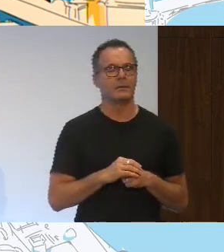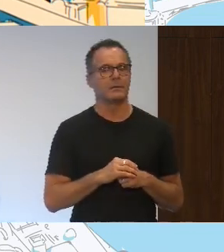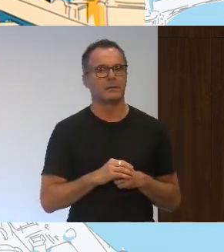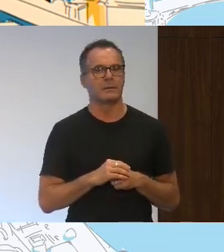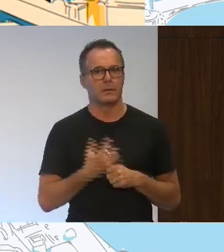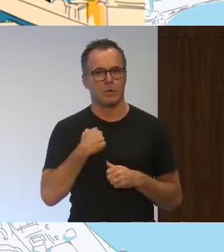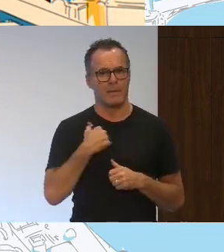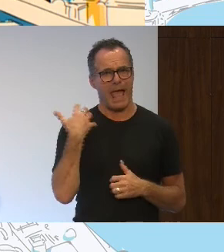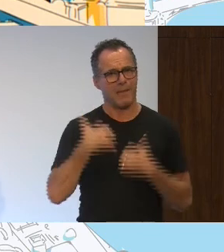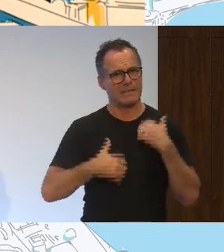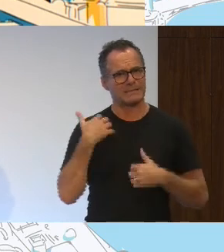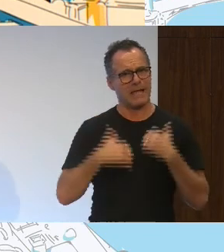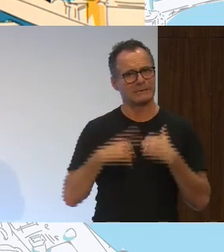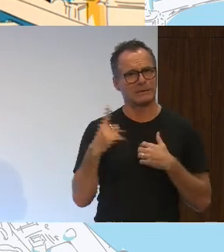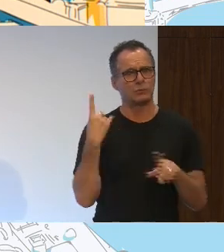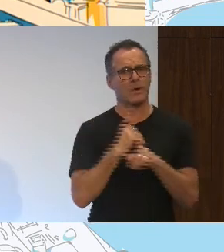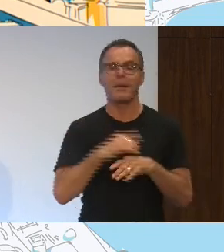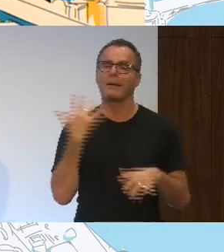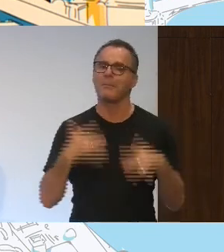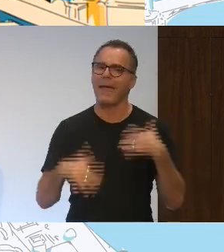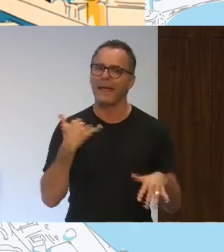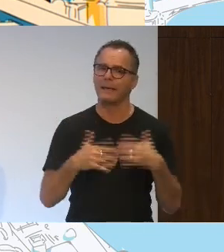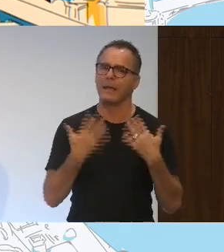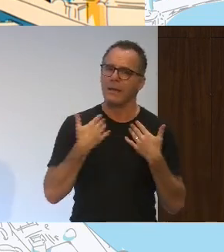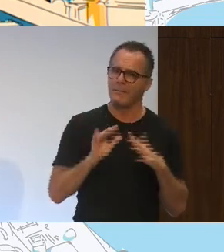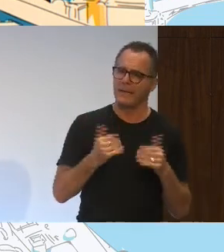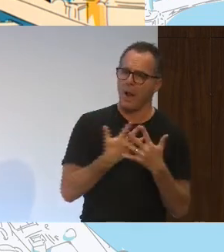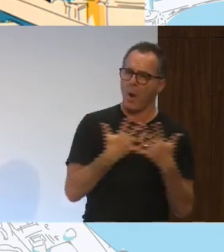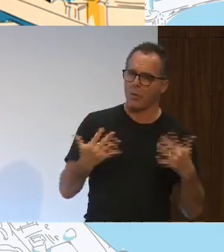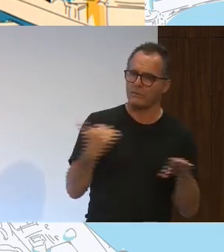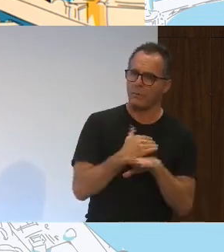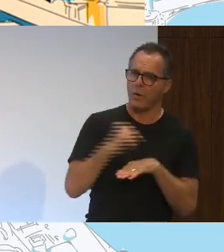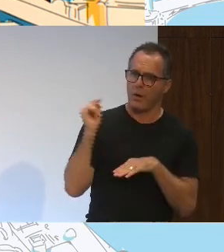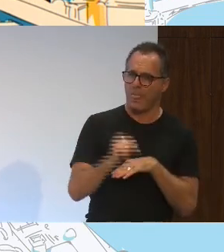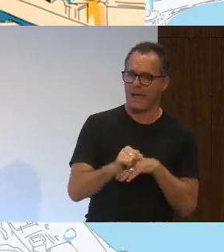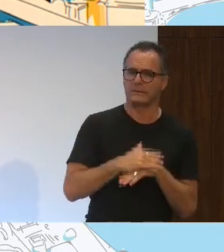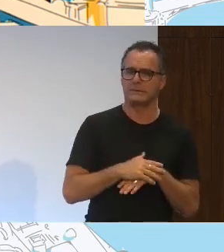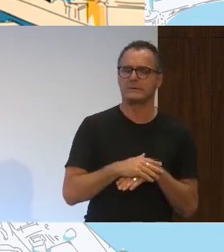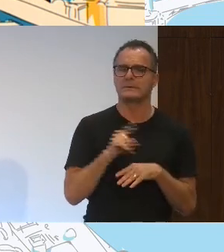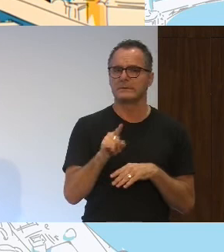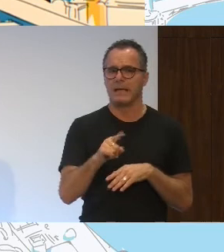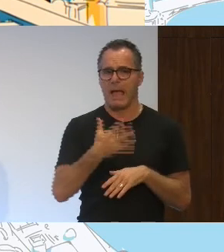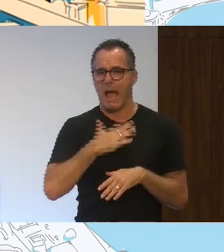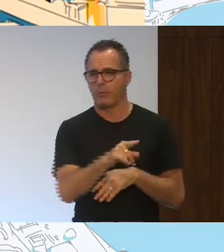why I'm interested in the premonitory symptoms. We've done a lot on this in the last 15 years. I think we kind of put it on the map for people to think about Nazia,